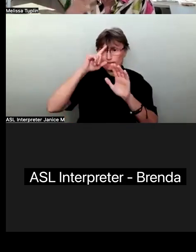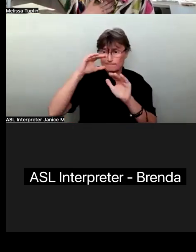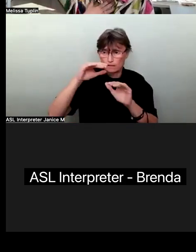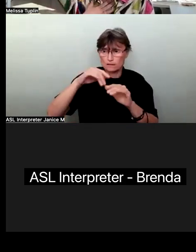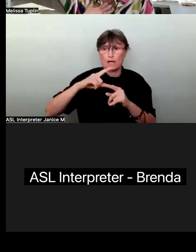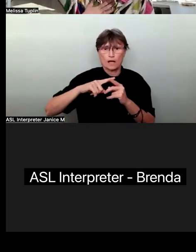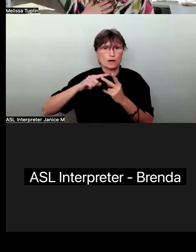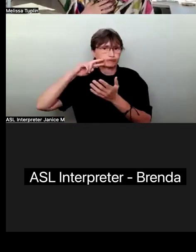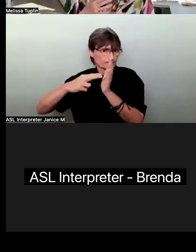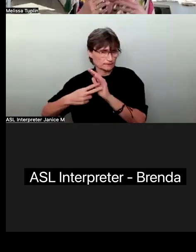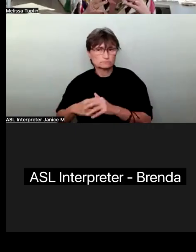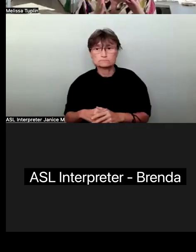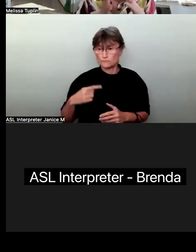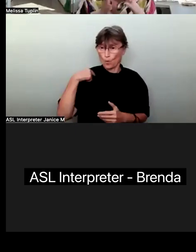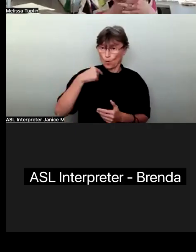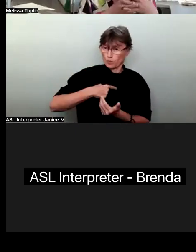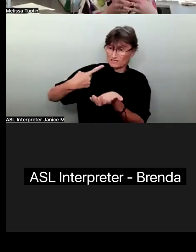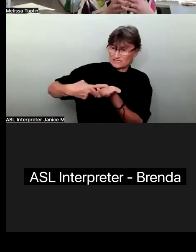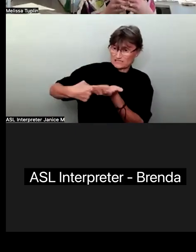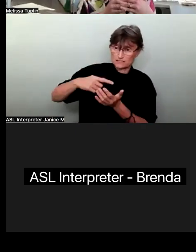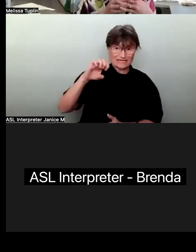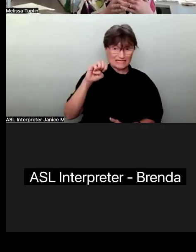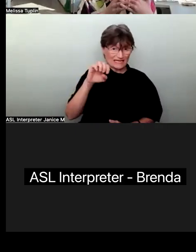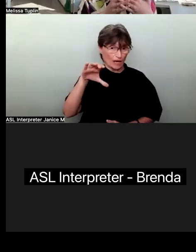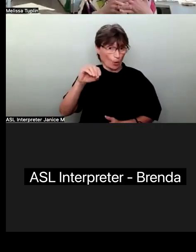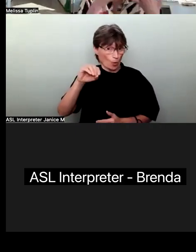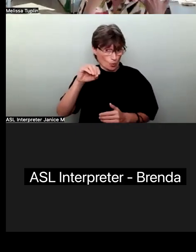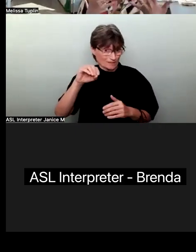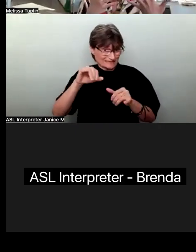When we think about ecosystems, we think about interconnectedness and how the